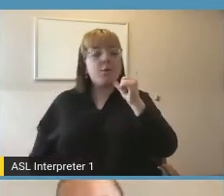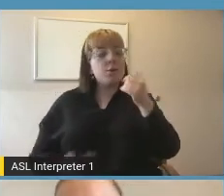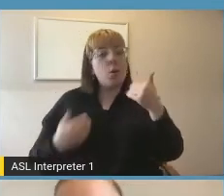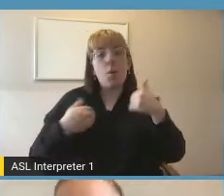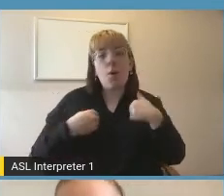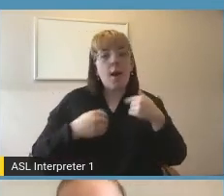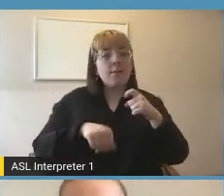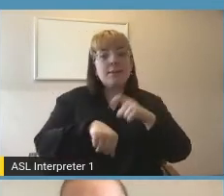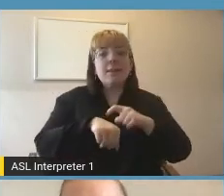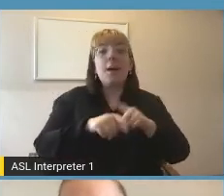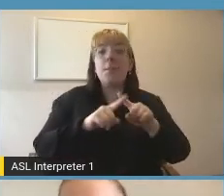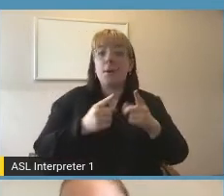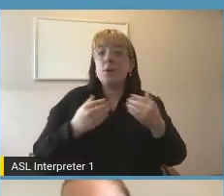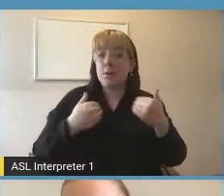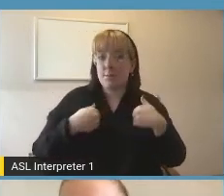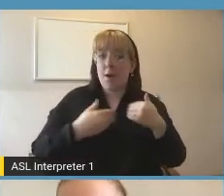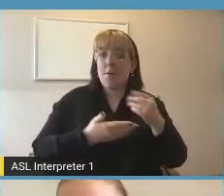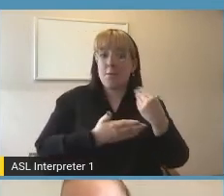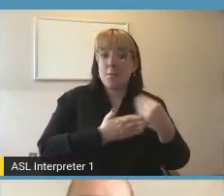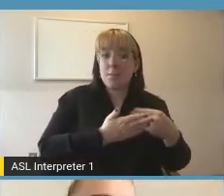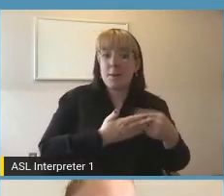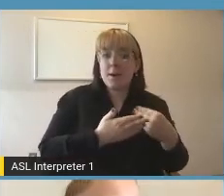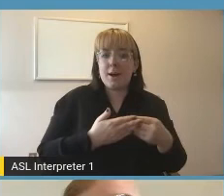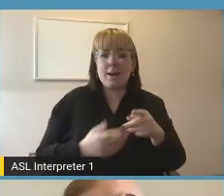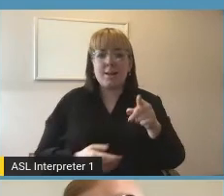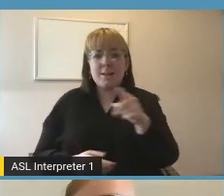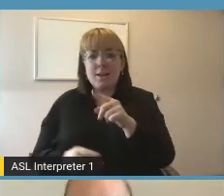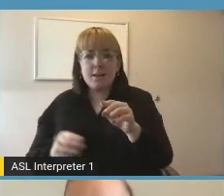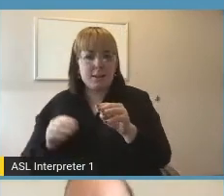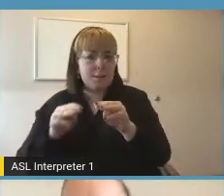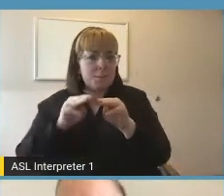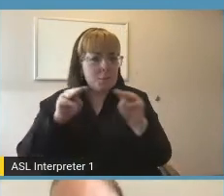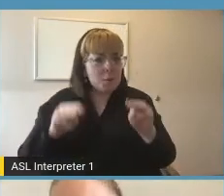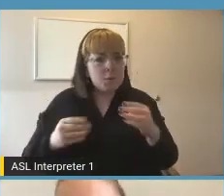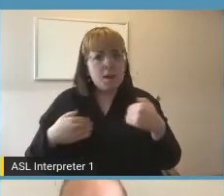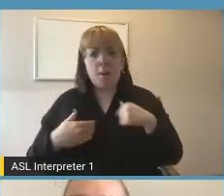talking to small museums, I know none of us are rolling in grant funds that we don't know